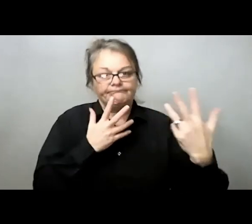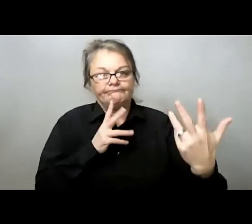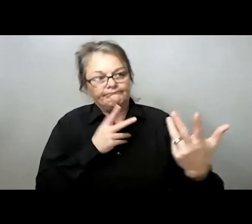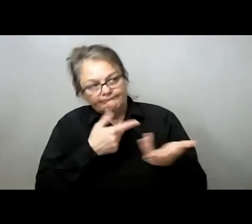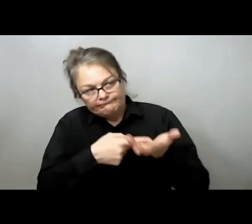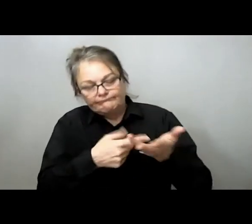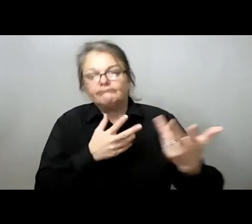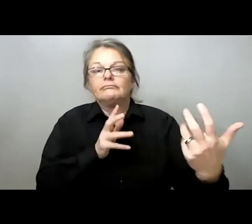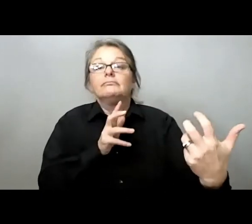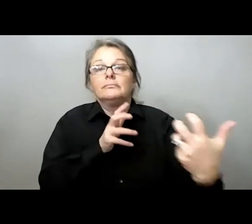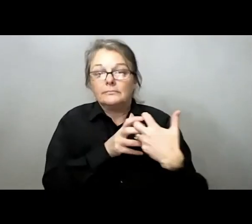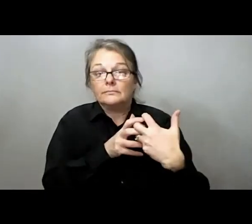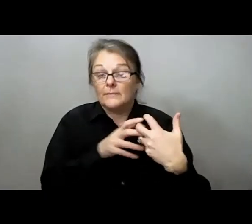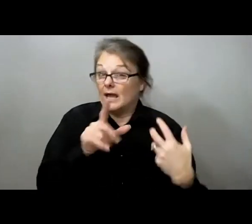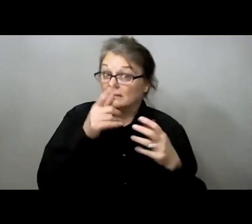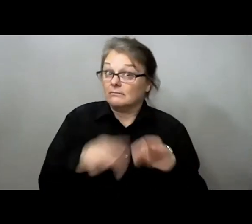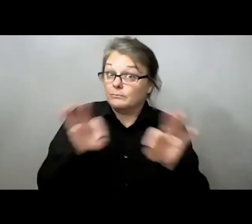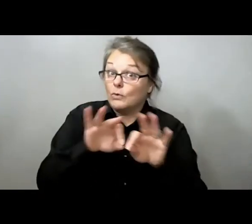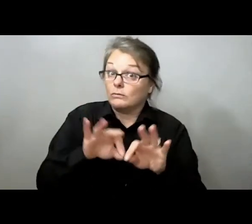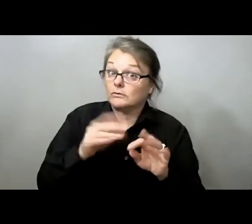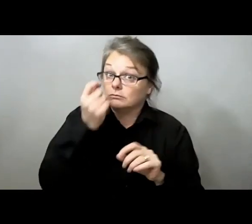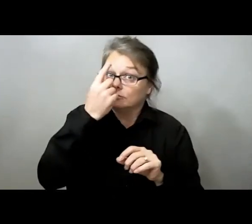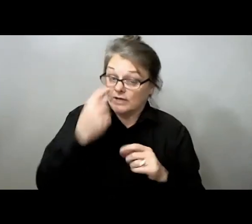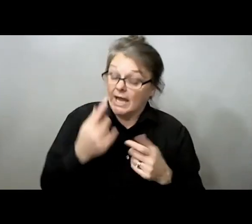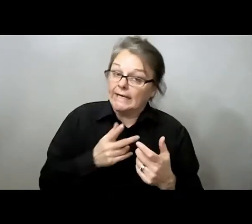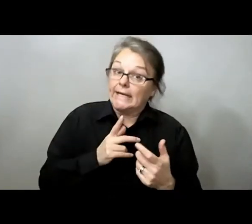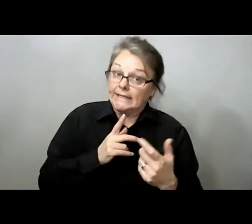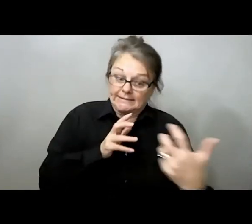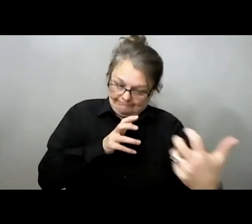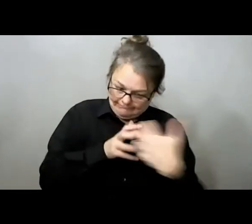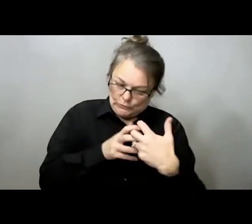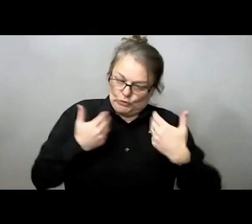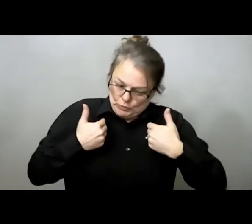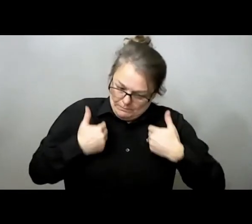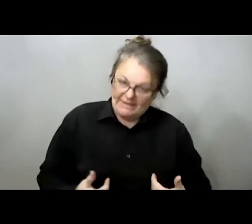I EMPHASIS THE INDIVIDUALIZED BECAUSE EVERYBODY EXPERIENCES DISABILITY